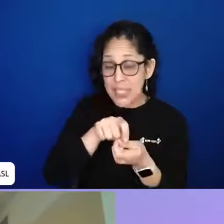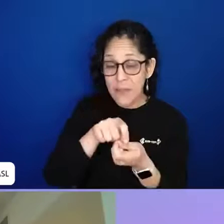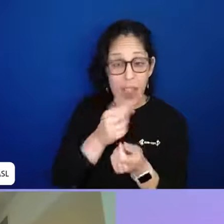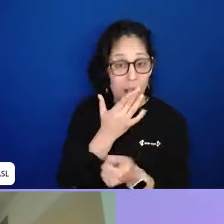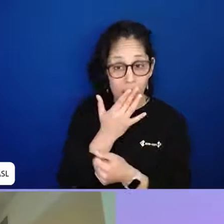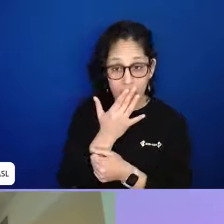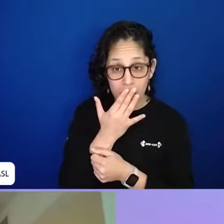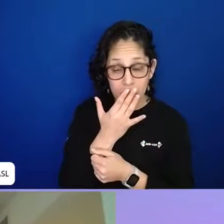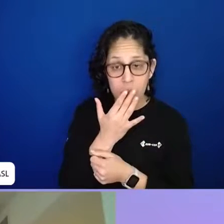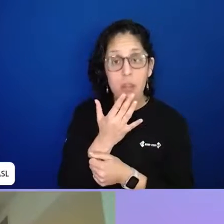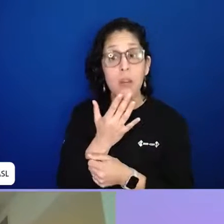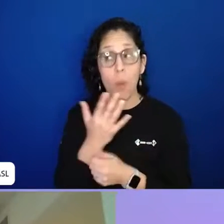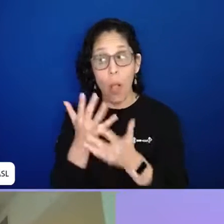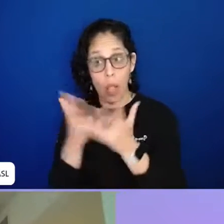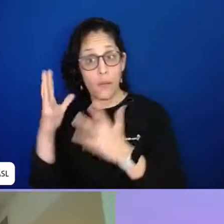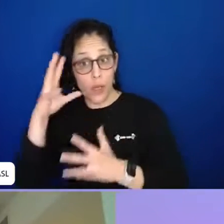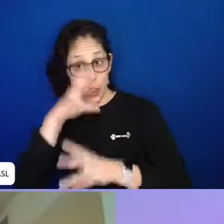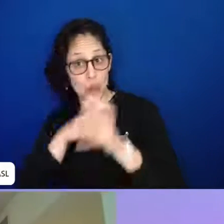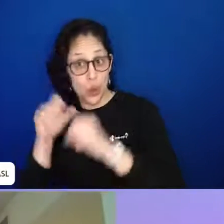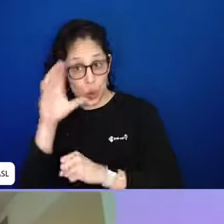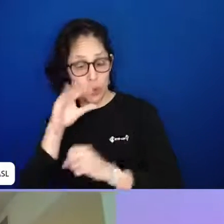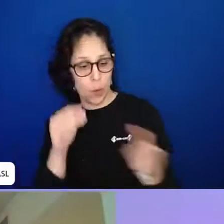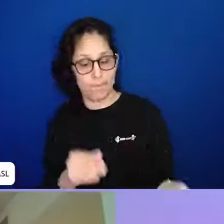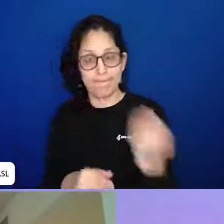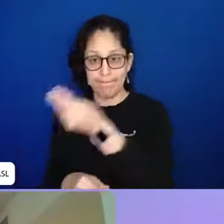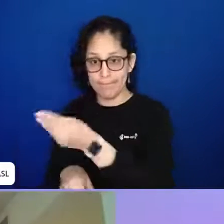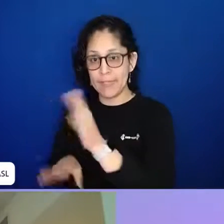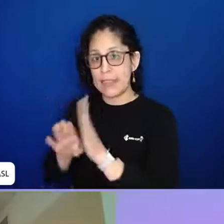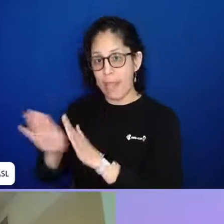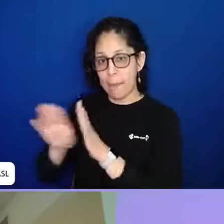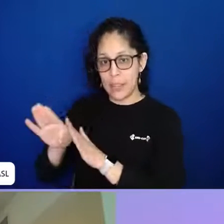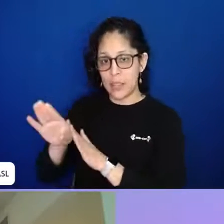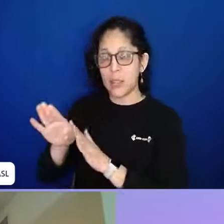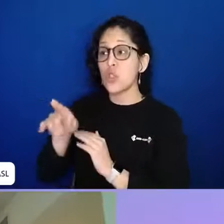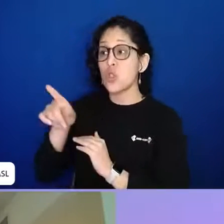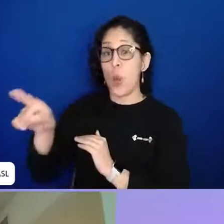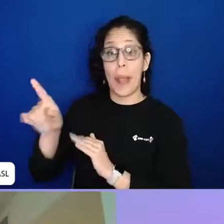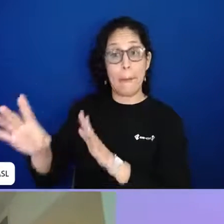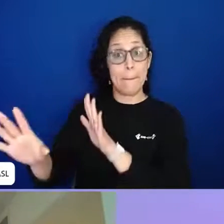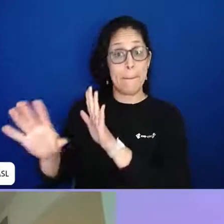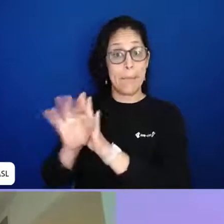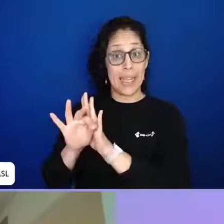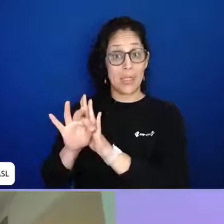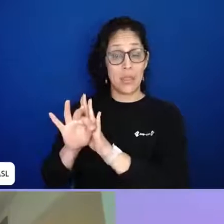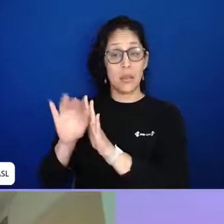accessible. And your designs, assumed, they didn't specify colors and so they went off to development and development